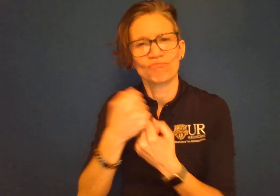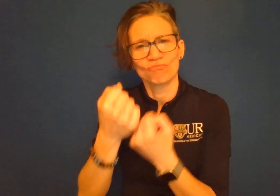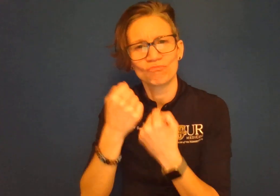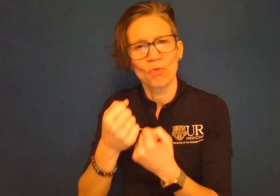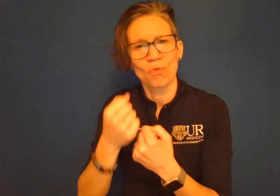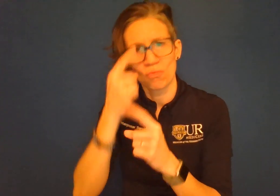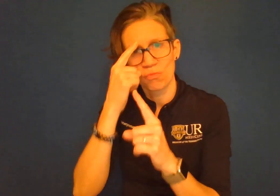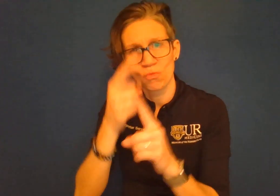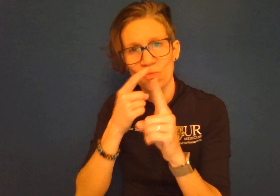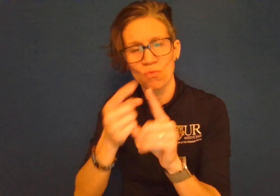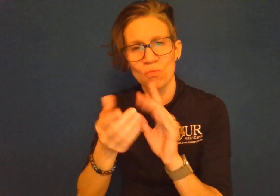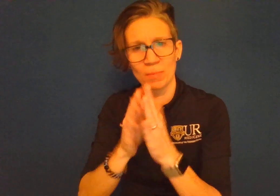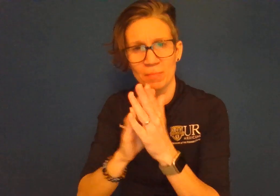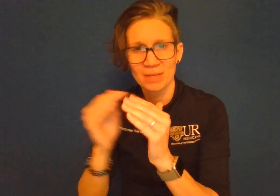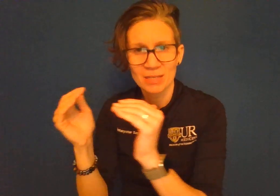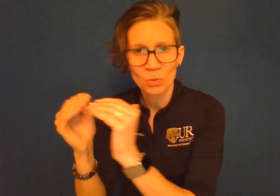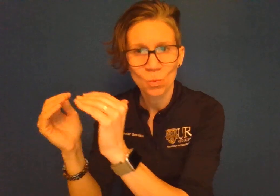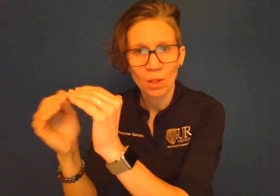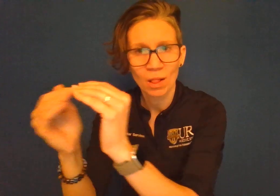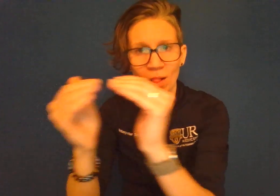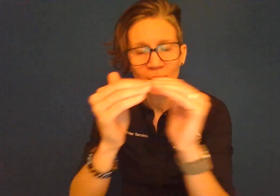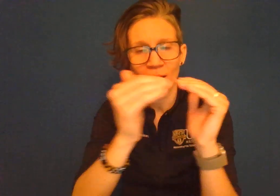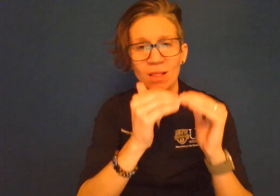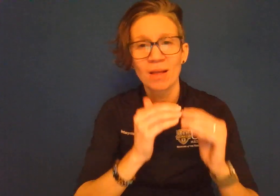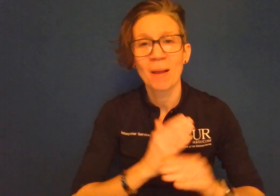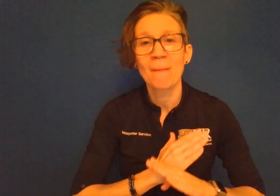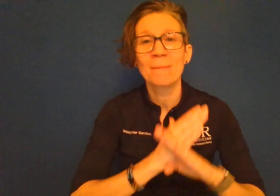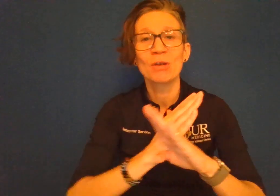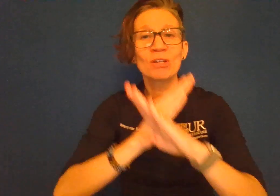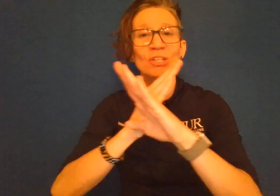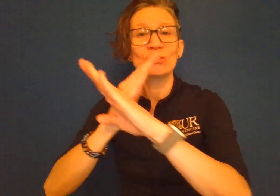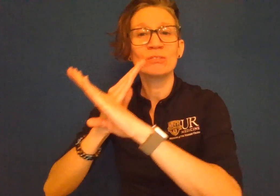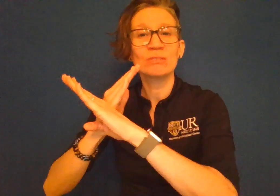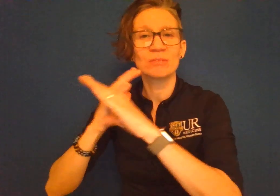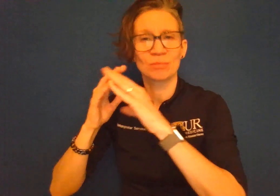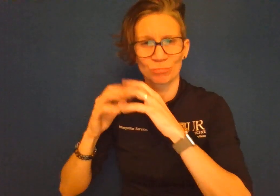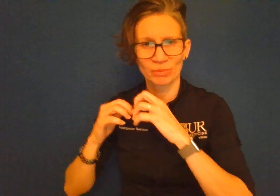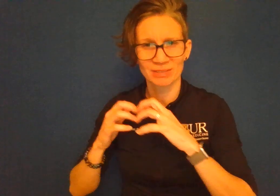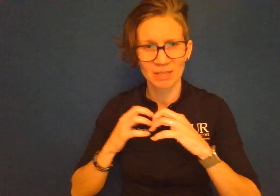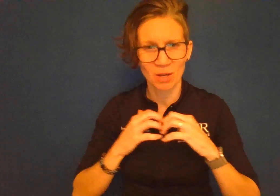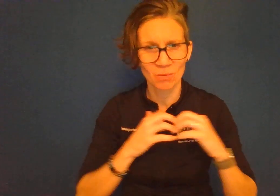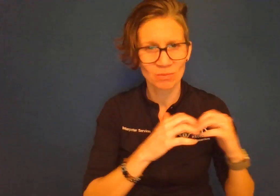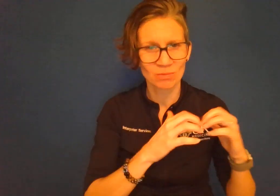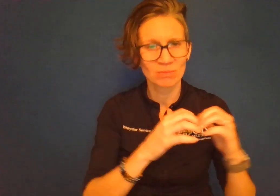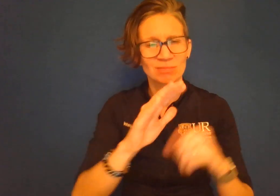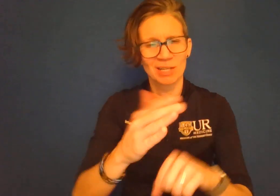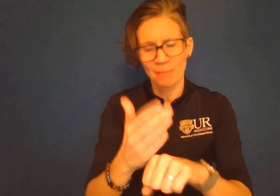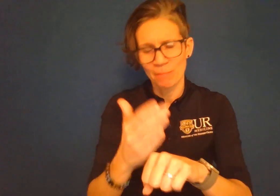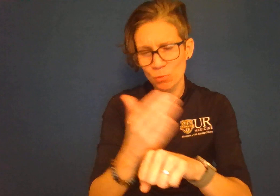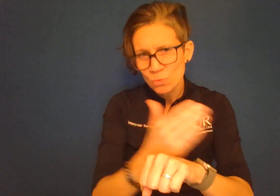We strive towards equity by breaking down barriers